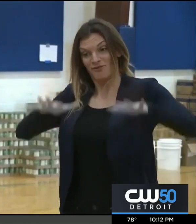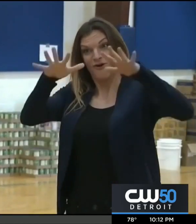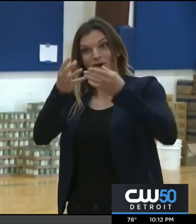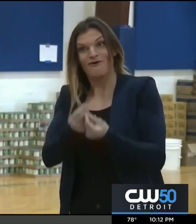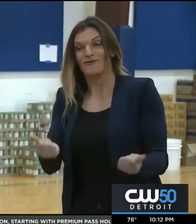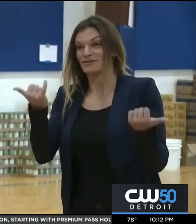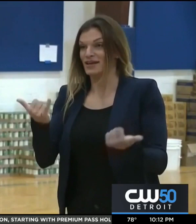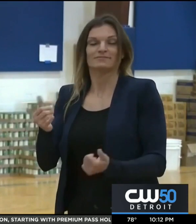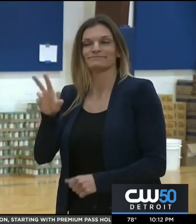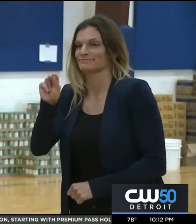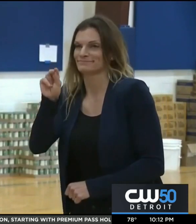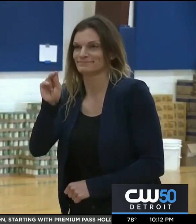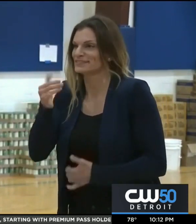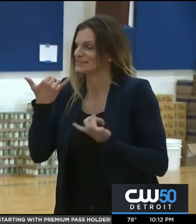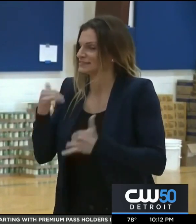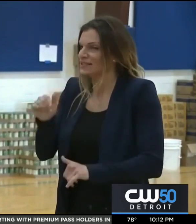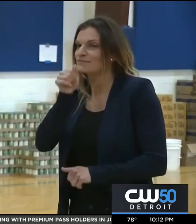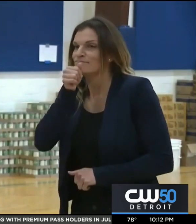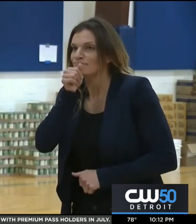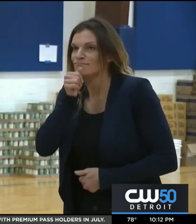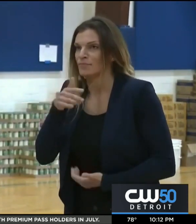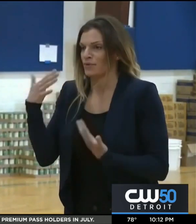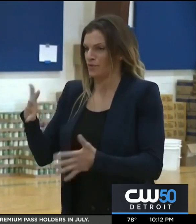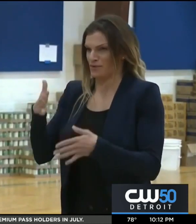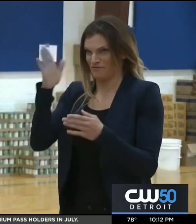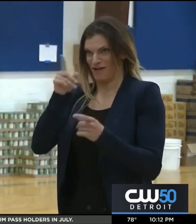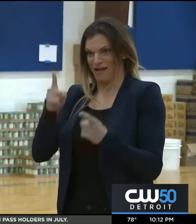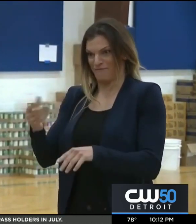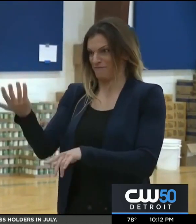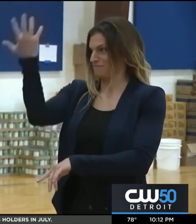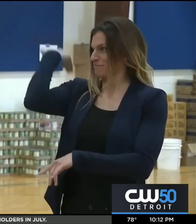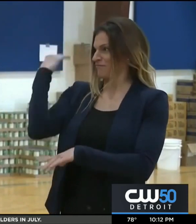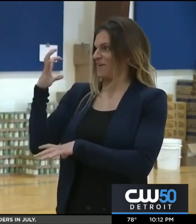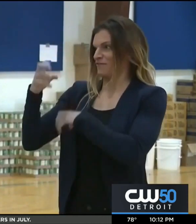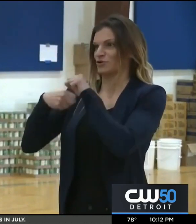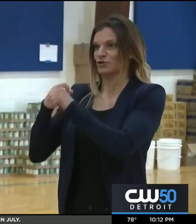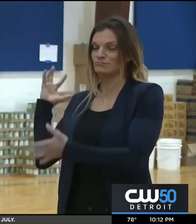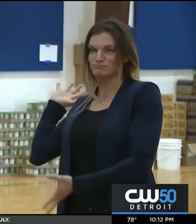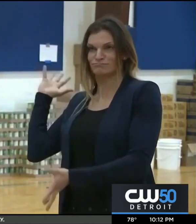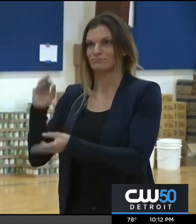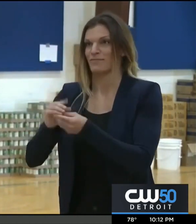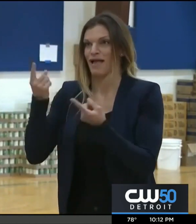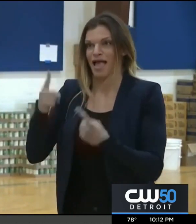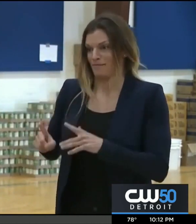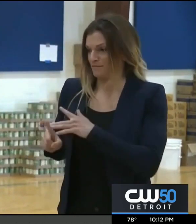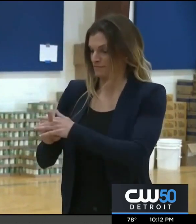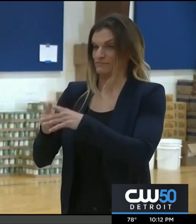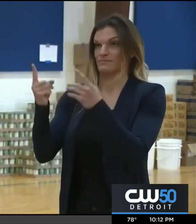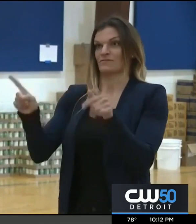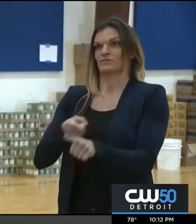PACK BOXES FULL OF FOOD FOR LOCAL RESIDENTS. I WANTED TO DO A LITTLE BIT OF VOLUNTEERING TODAY BECAUSE WE KNOW THIS IS A COMMUNITY THAT IS STILL REELING FROM WHAT